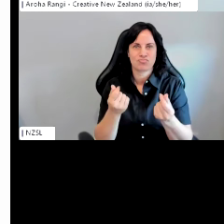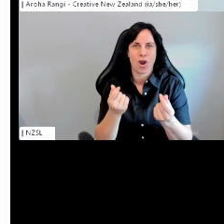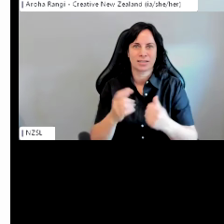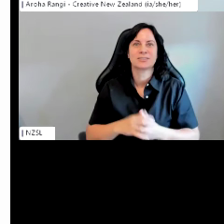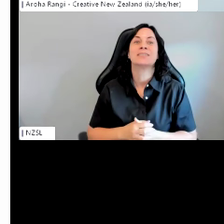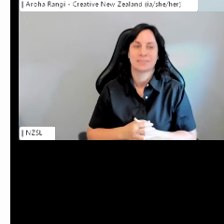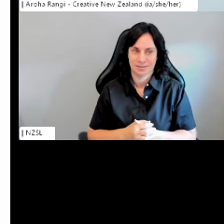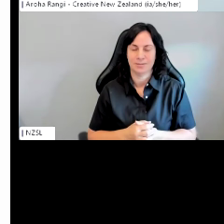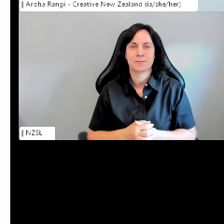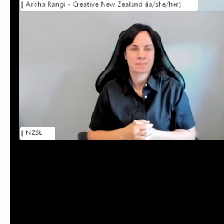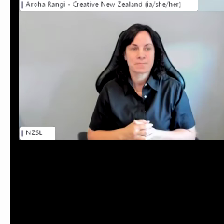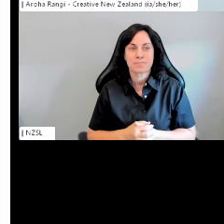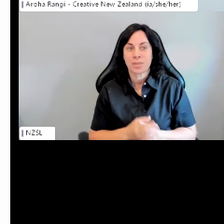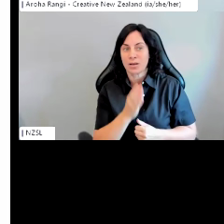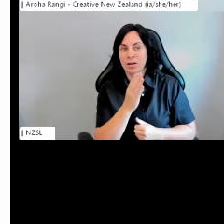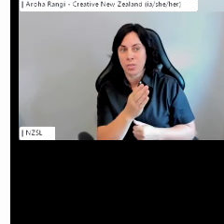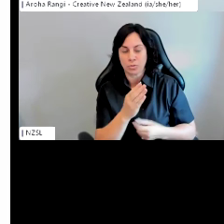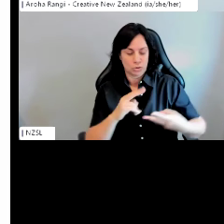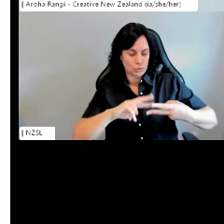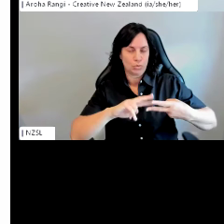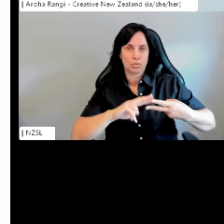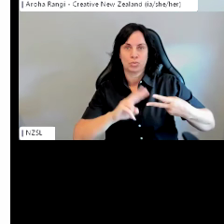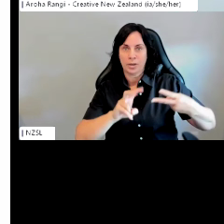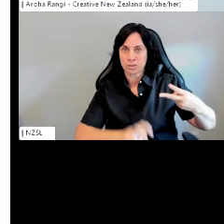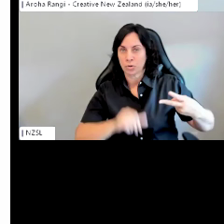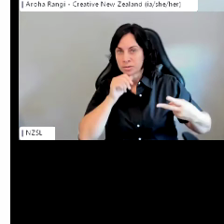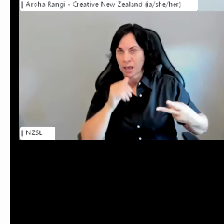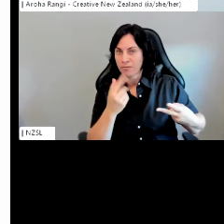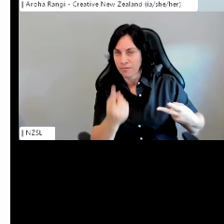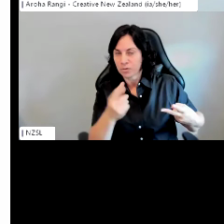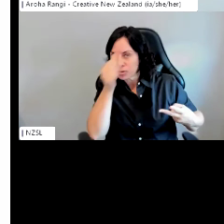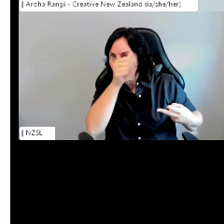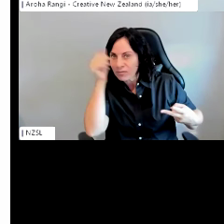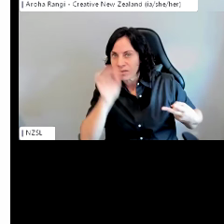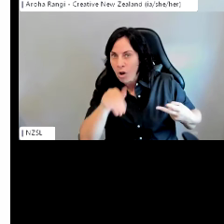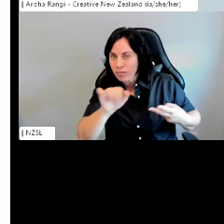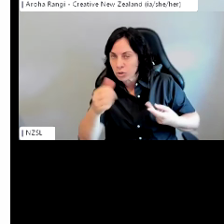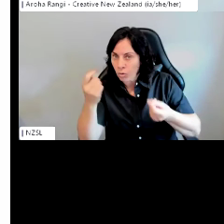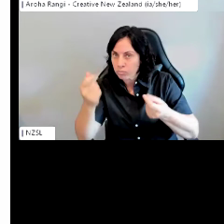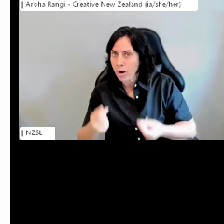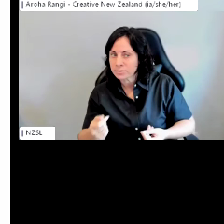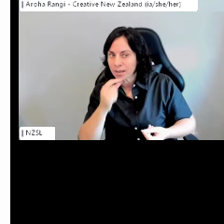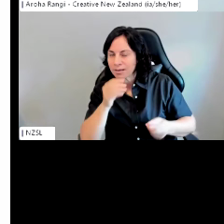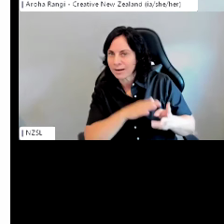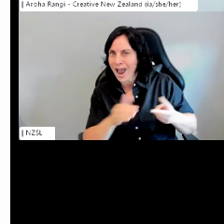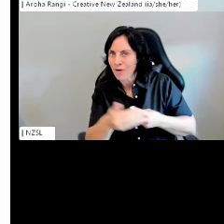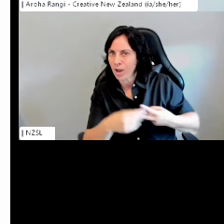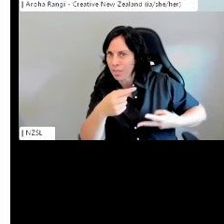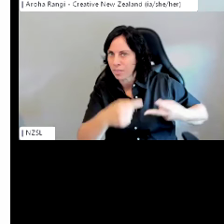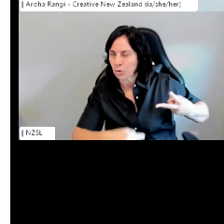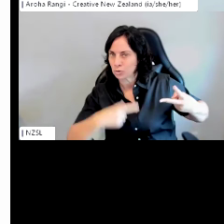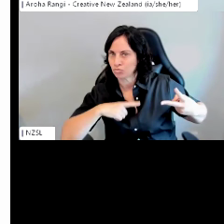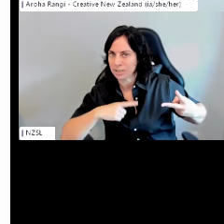you can bypass that by being clever and with your pricing and by being much much more um